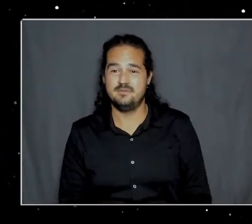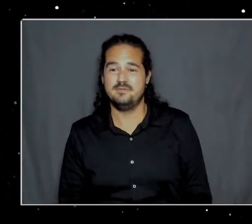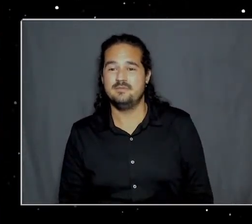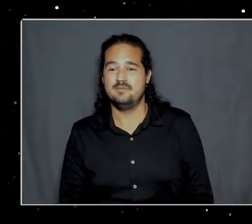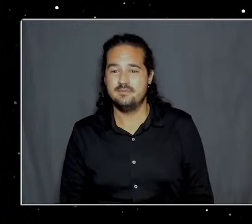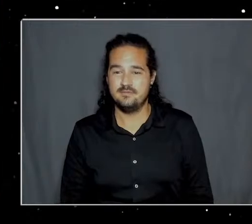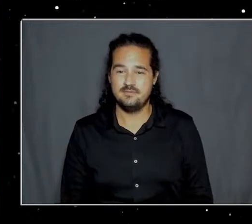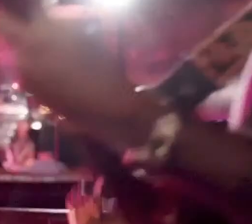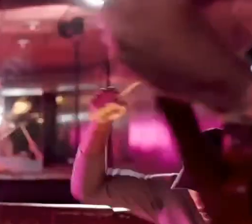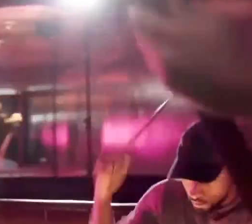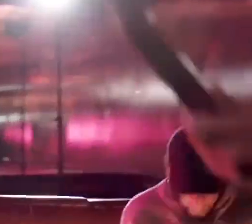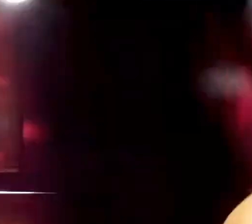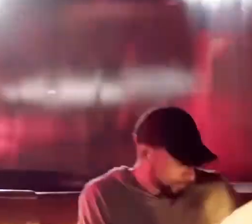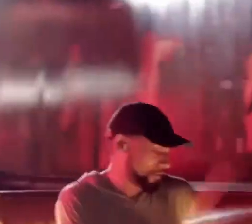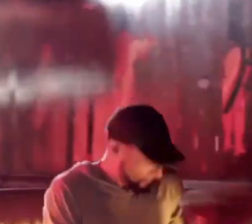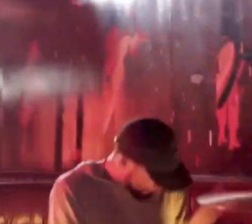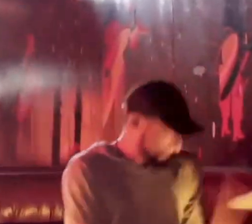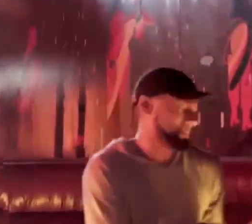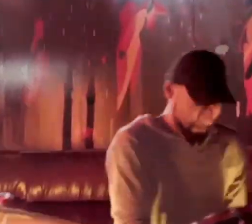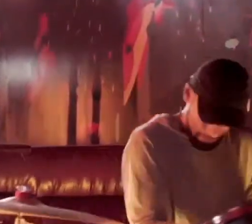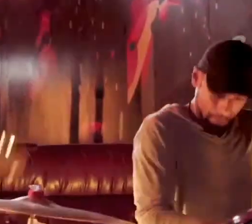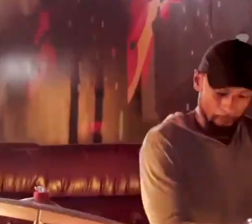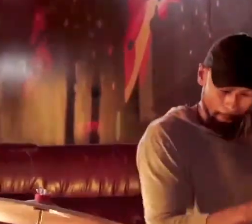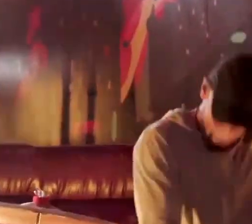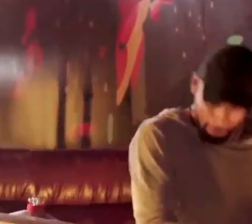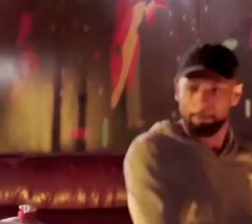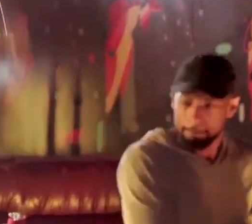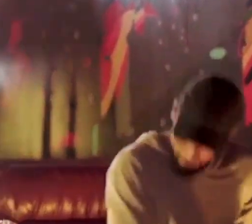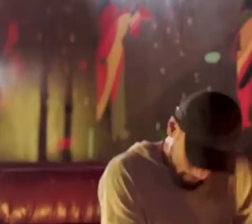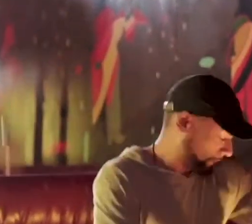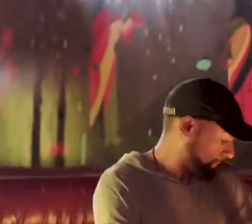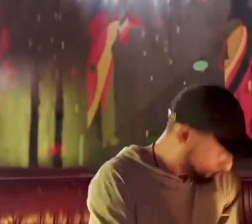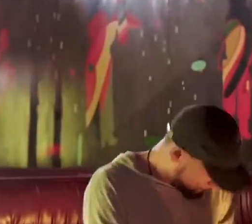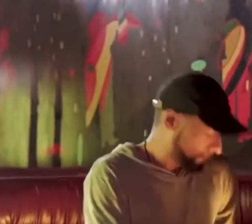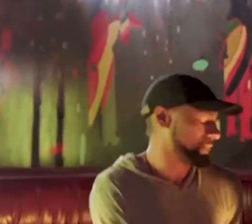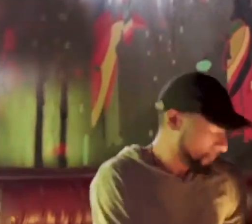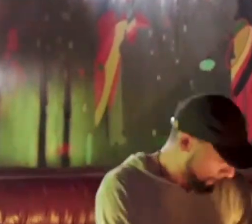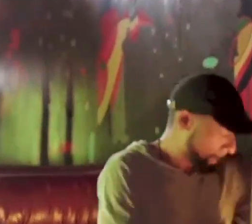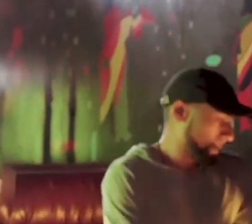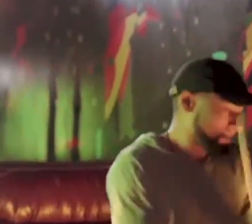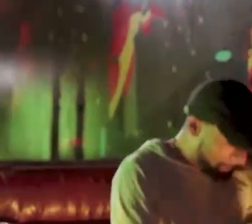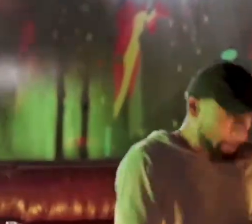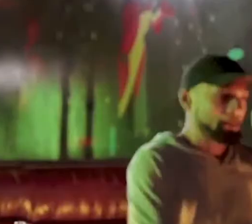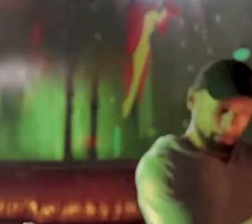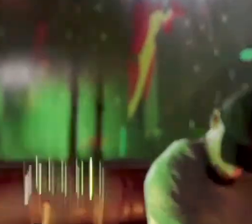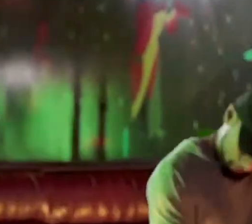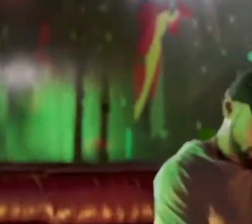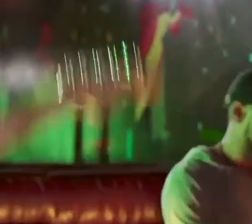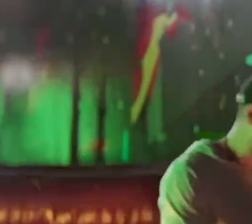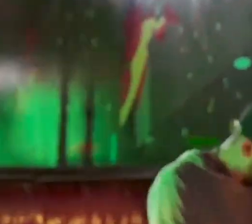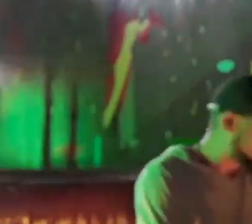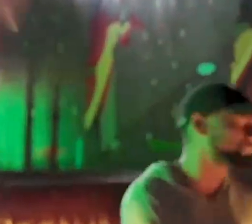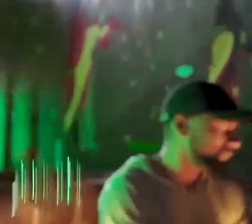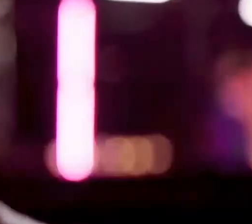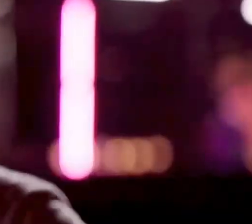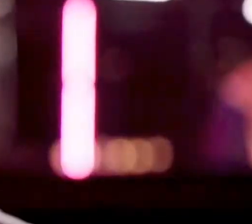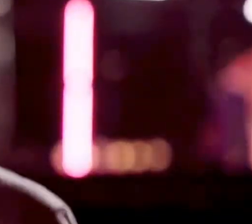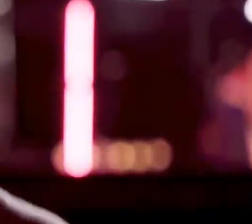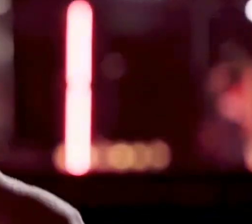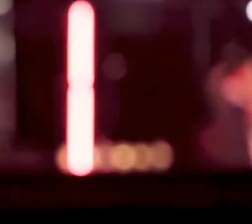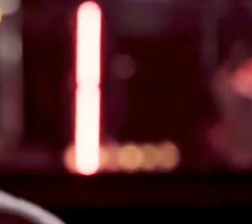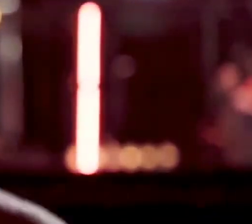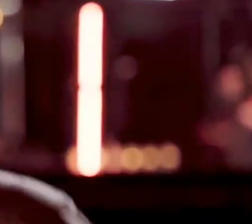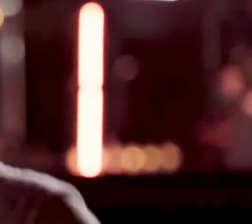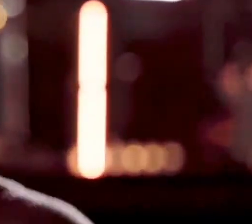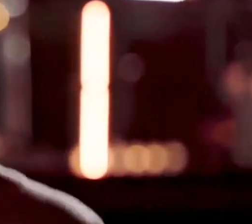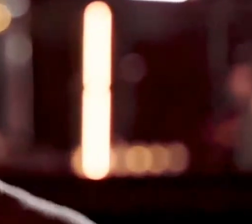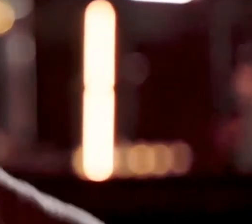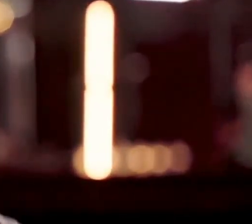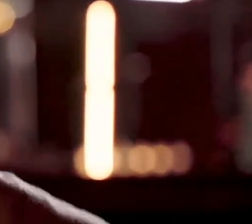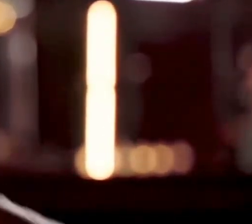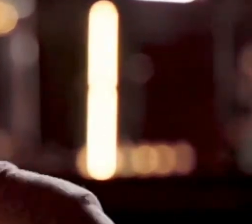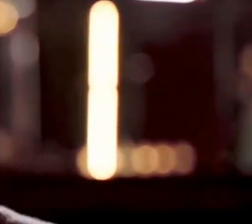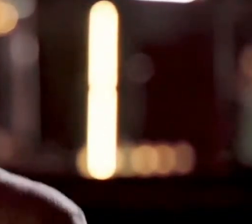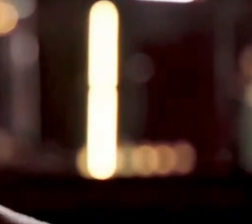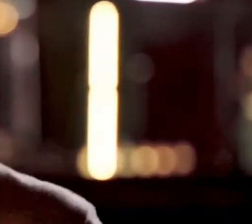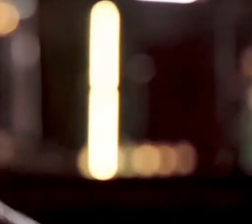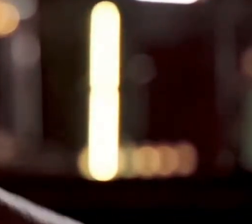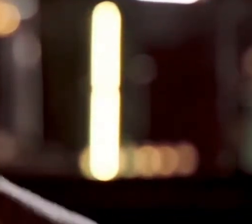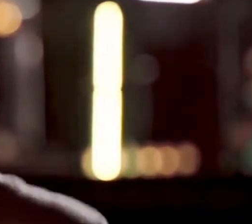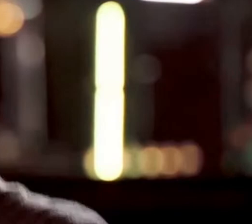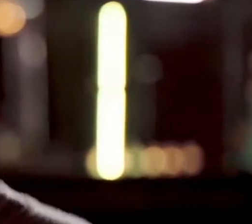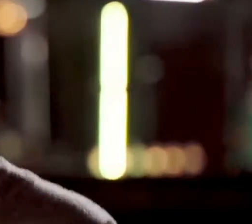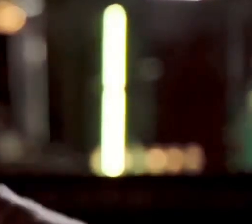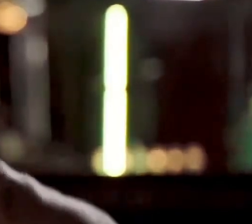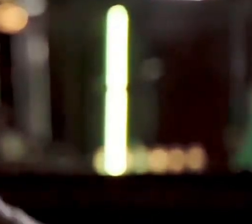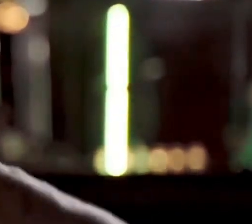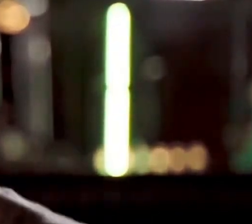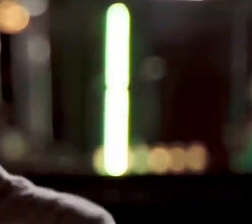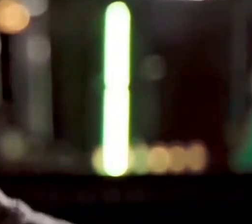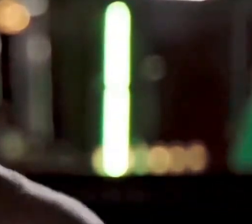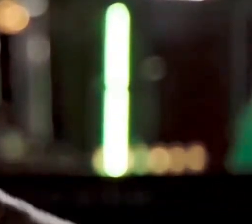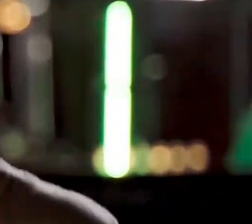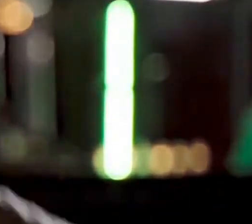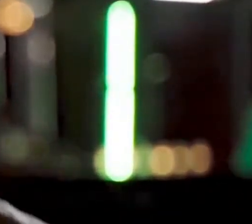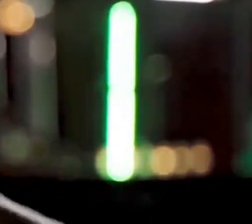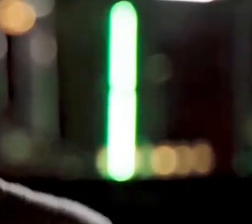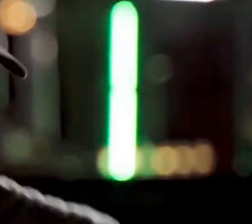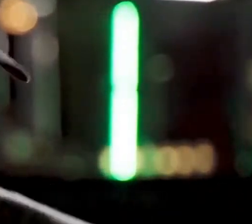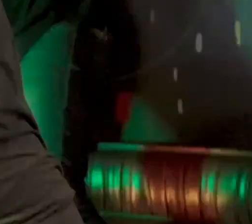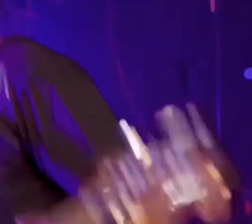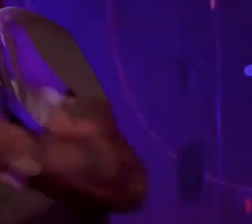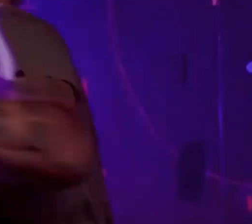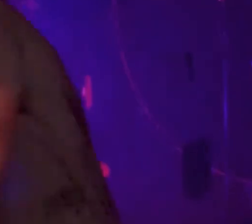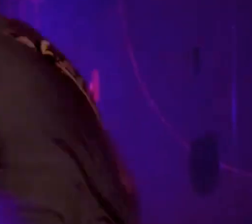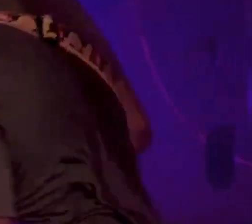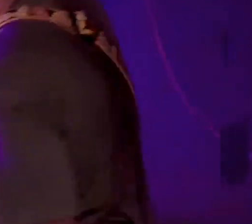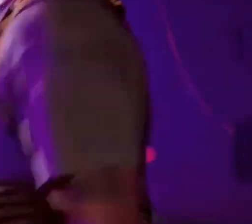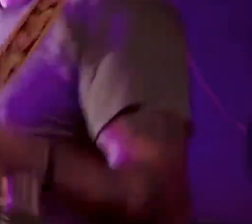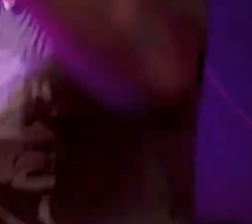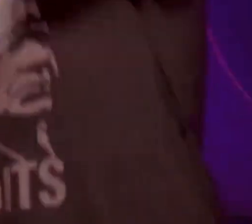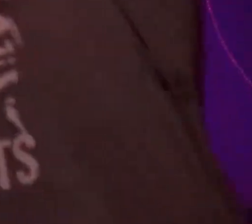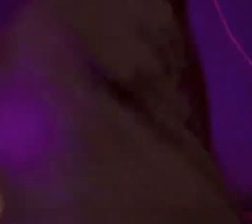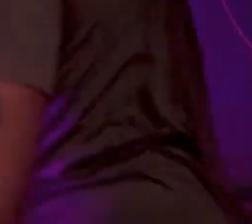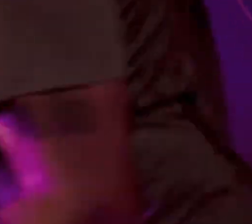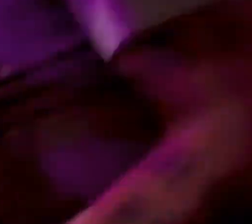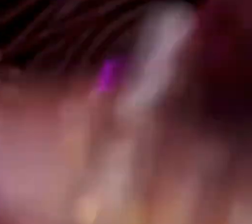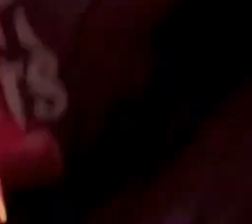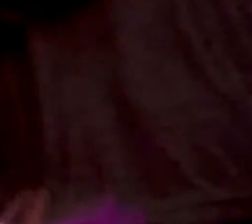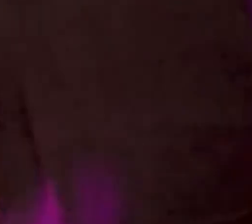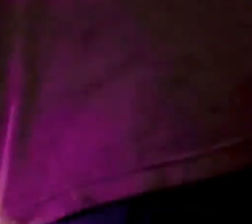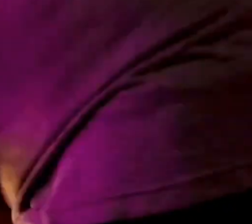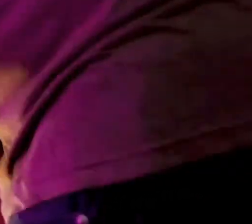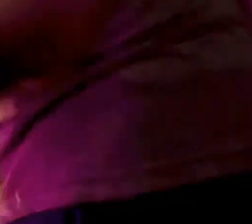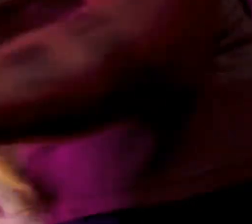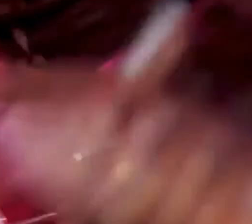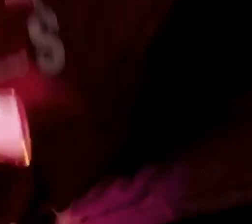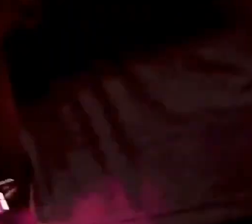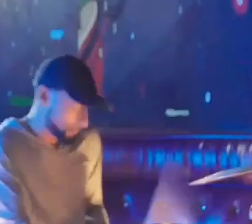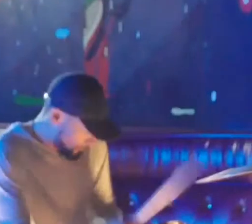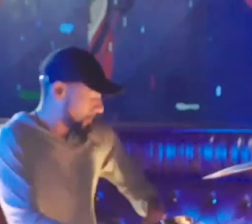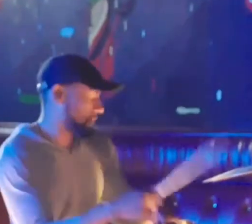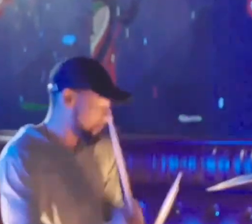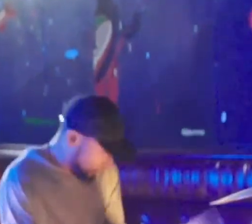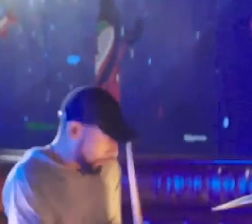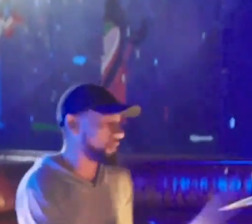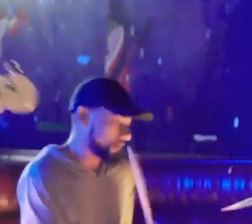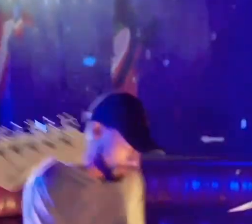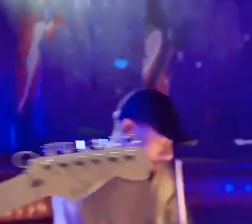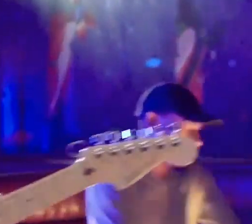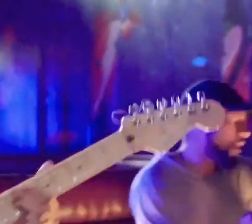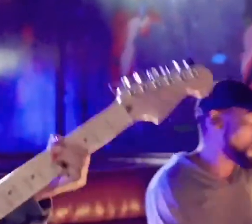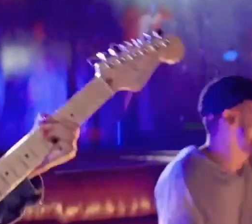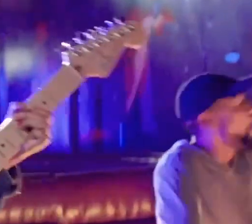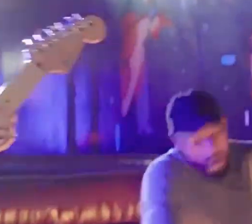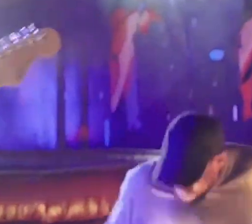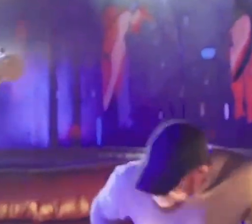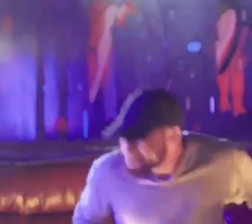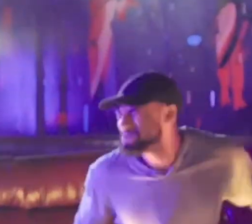DON'T YOU WANT ME, BABY?